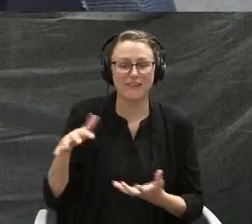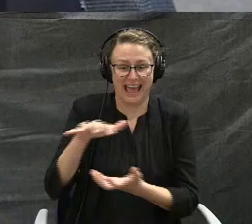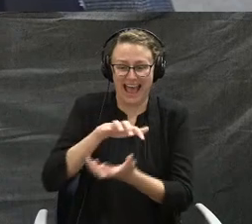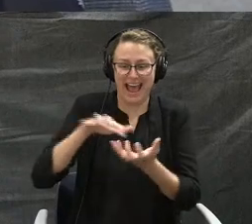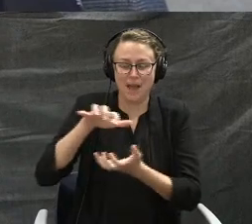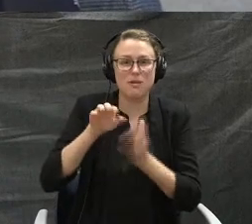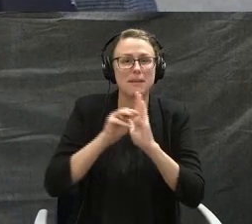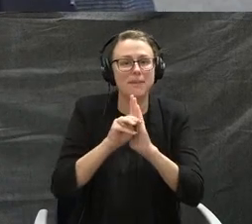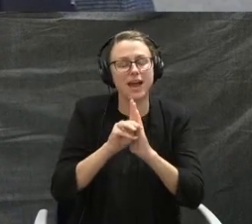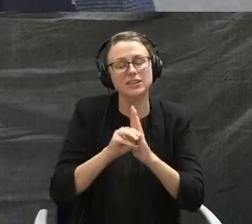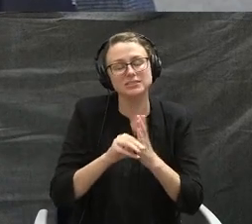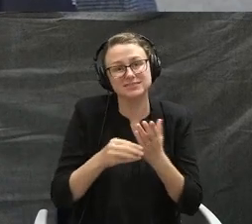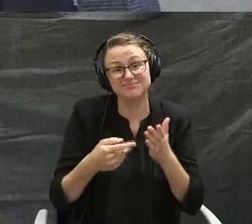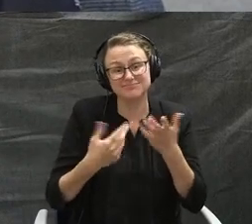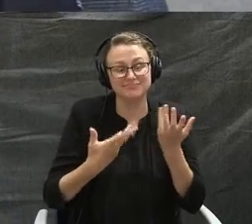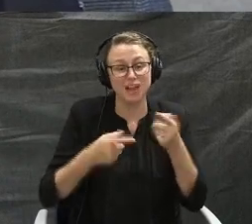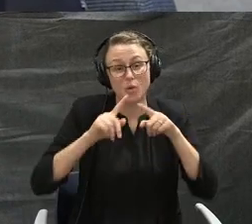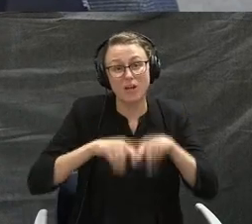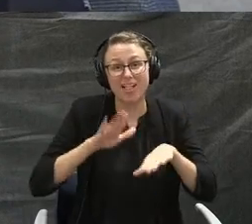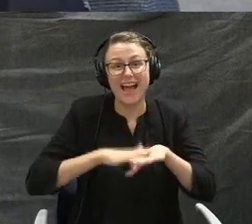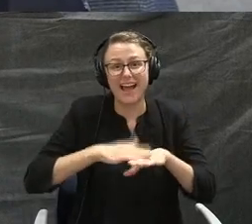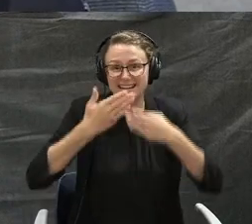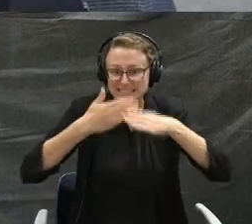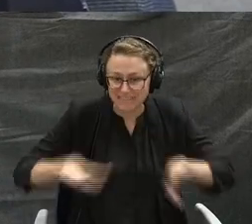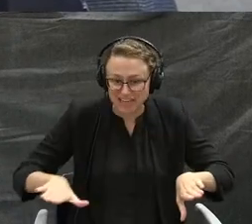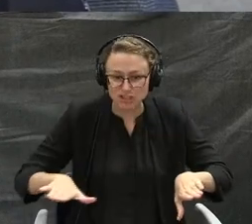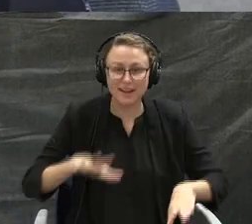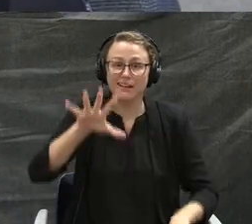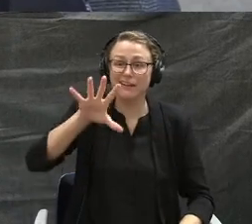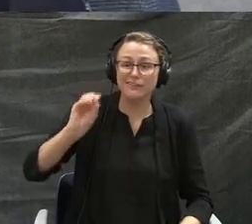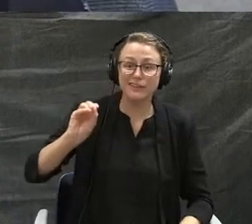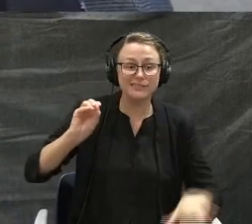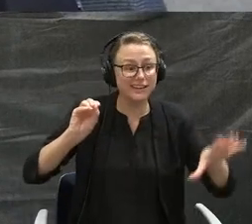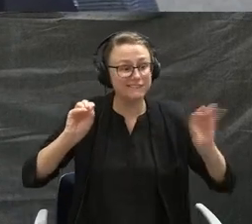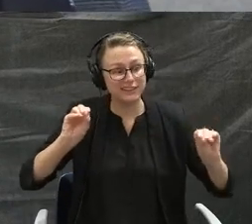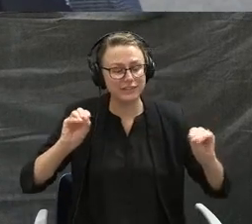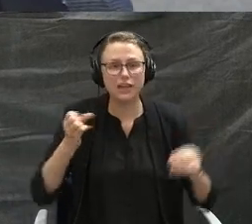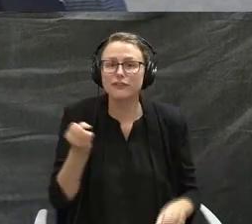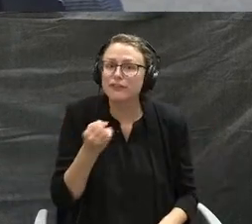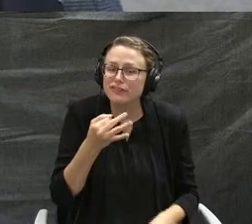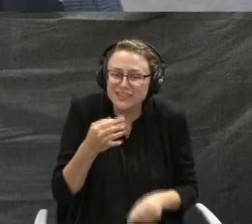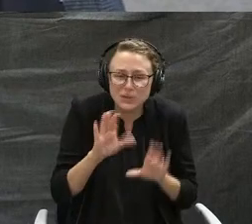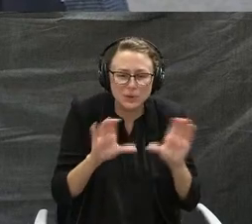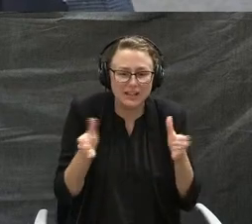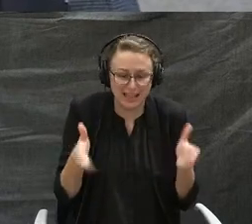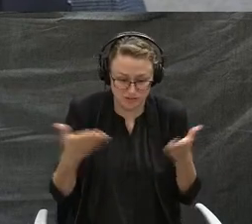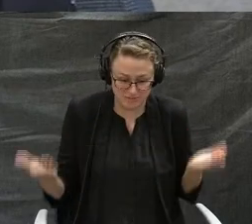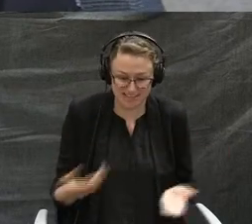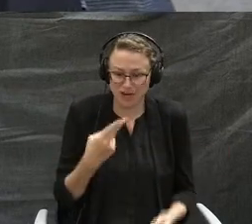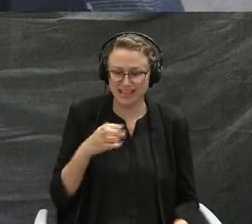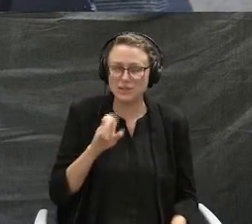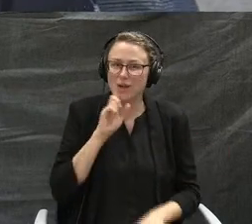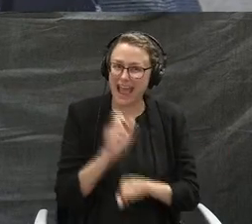division of 50% of students, but few of the classrooms, at least at the high school, actually have enough square footage to